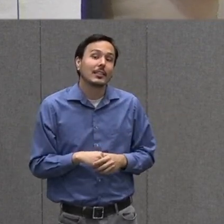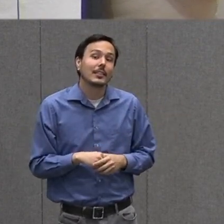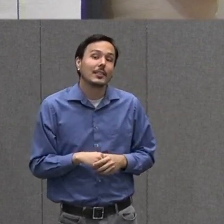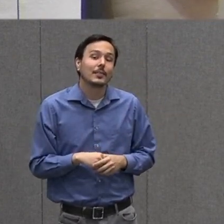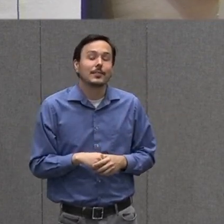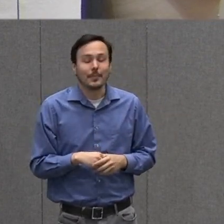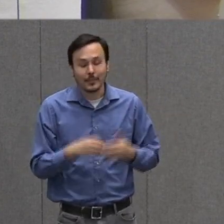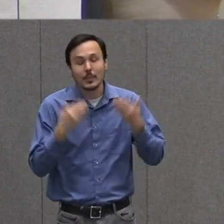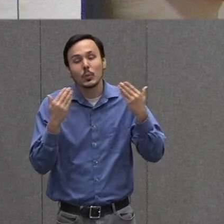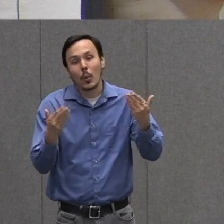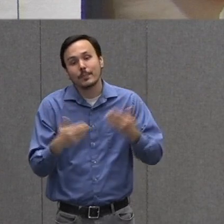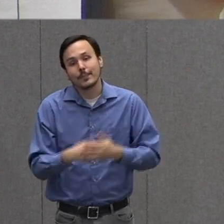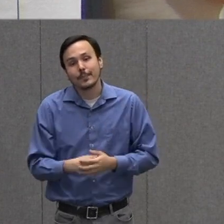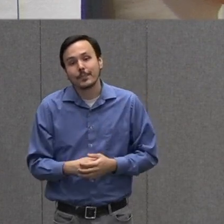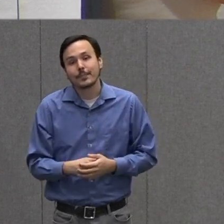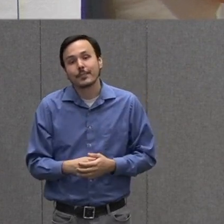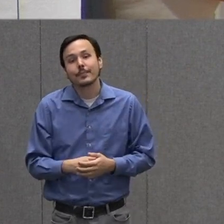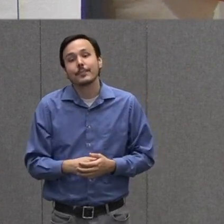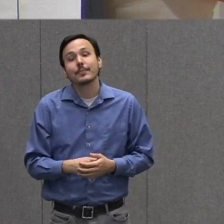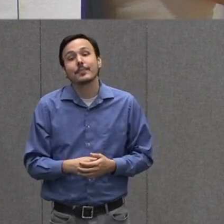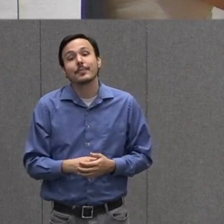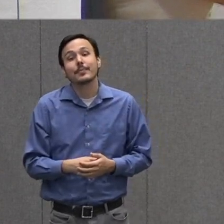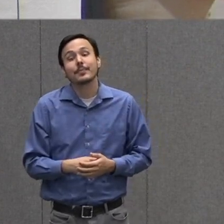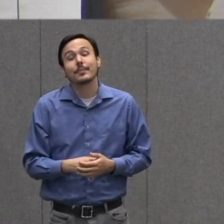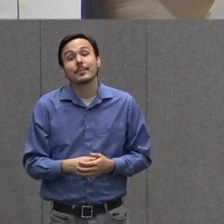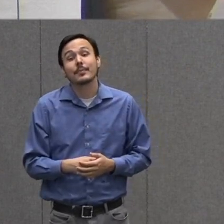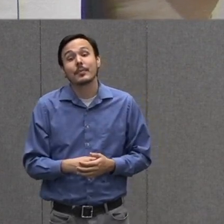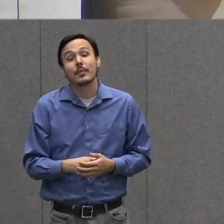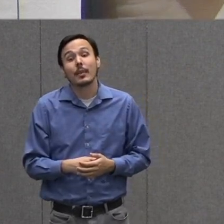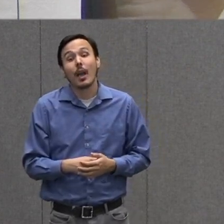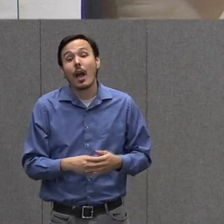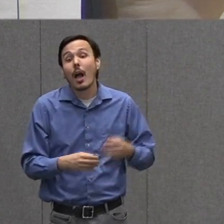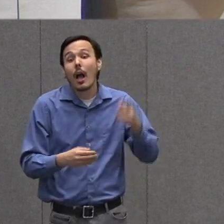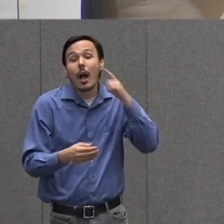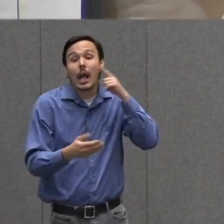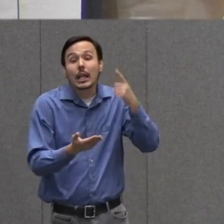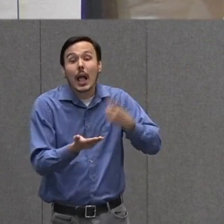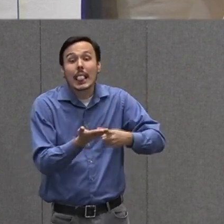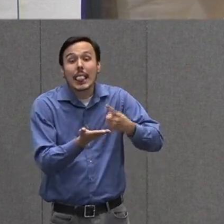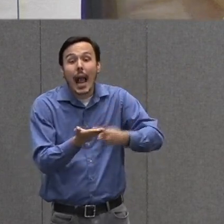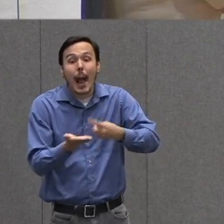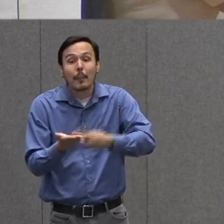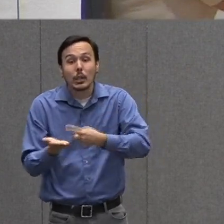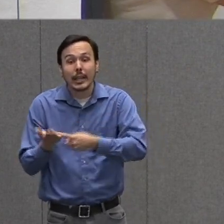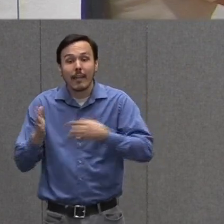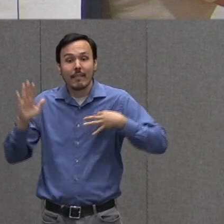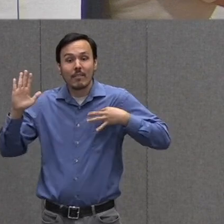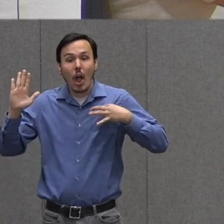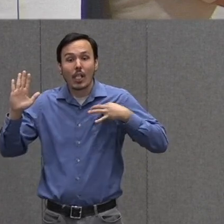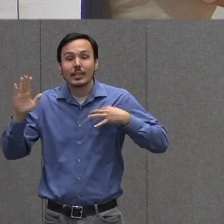Here we go. Collaborative volunteers work creatively,